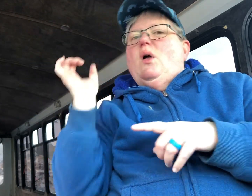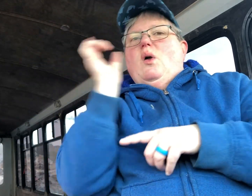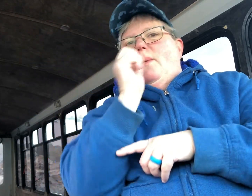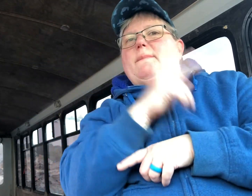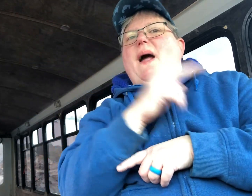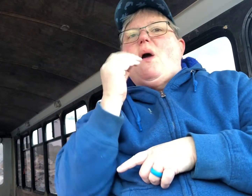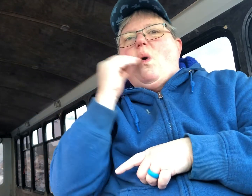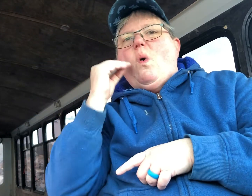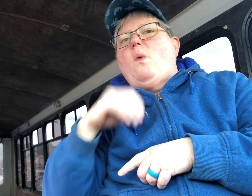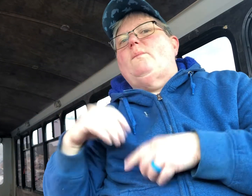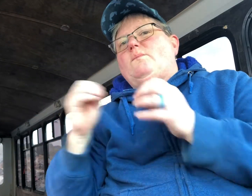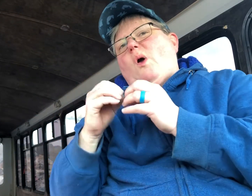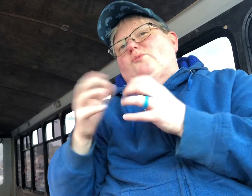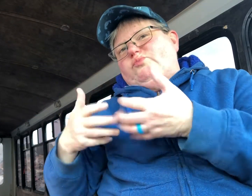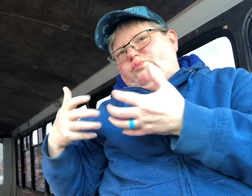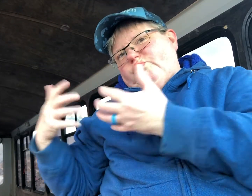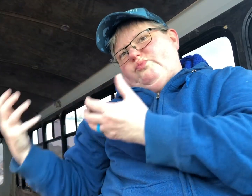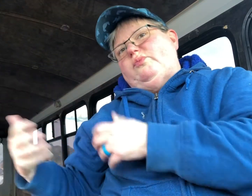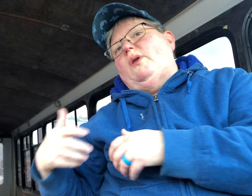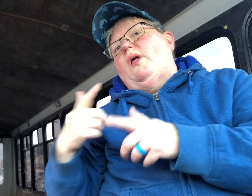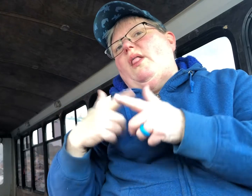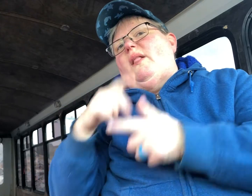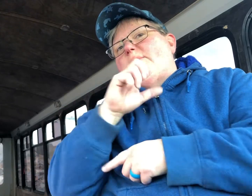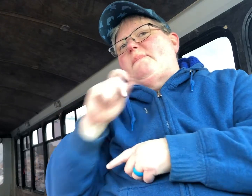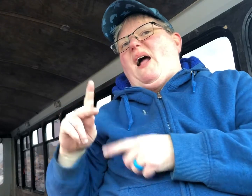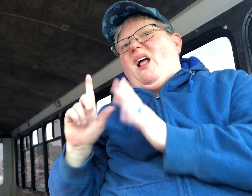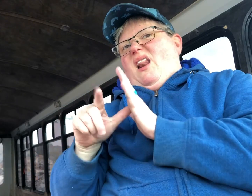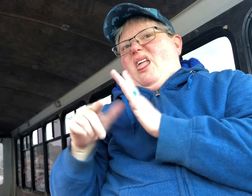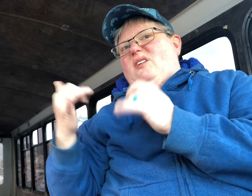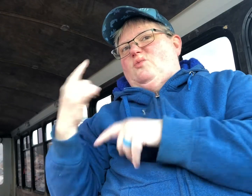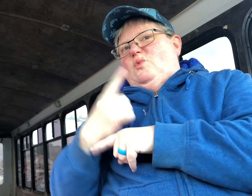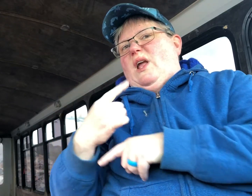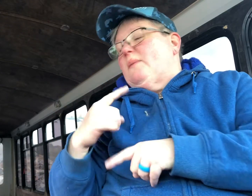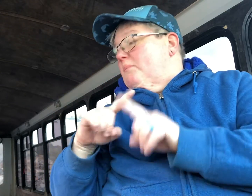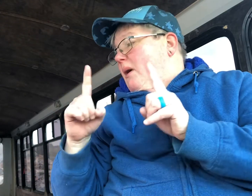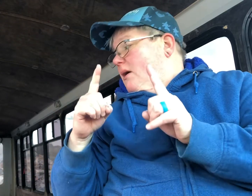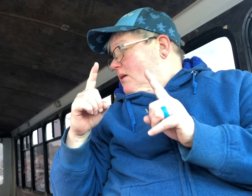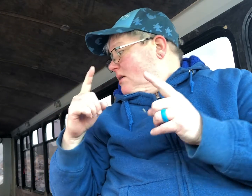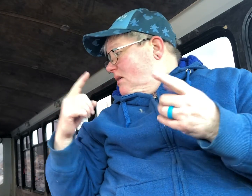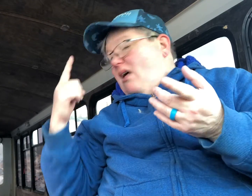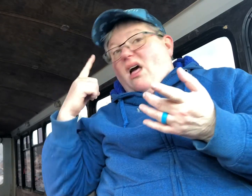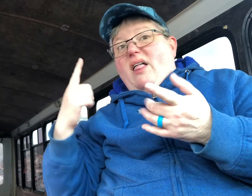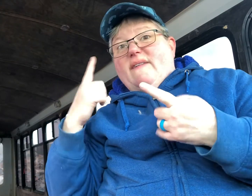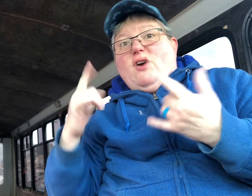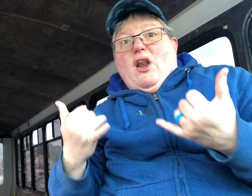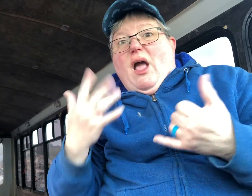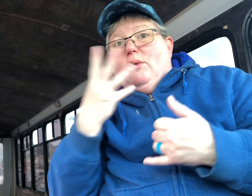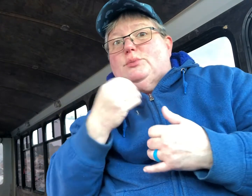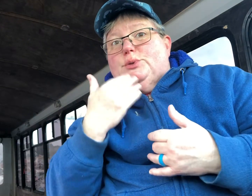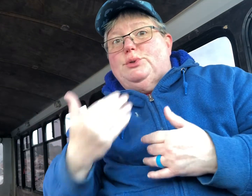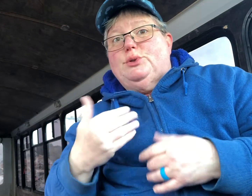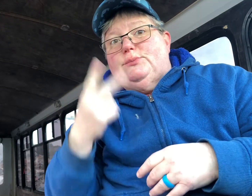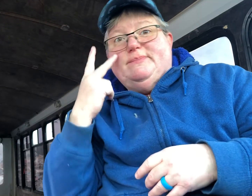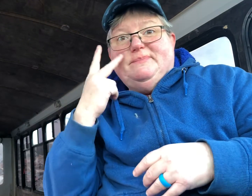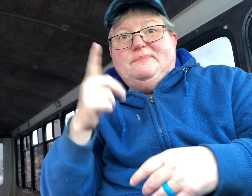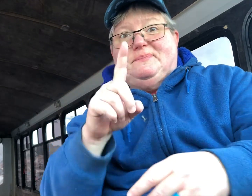Okay, I'm gonna head back home tear up some more come back later today. But for now, I think it's pretty good. I'll show you.